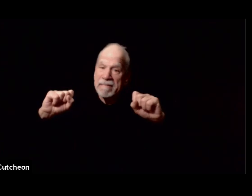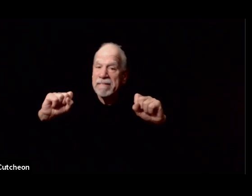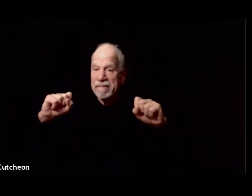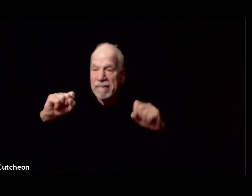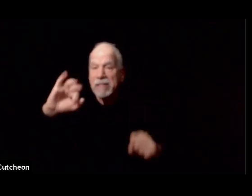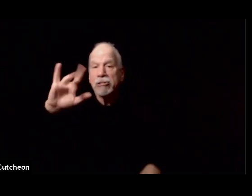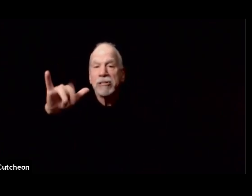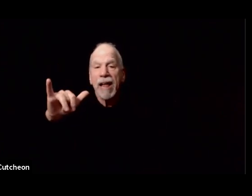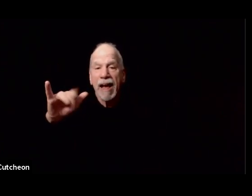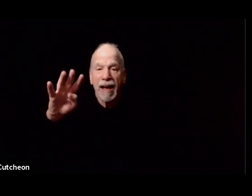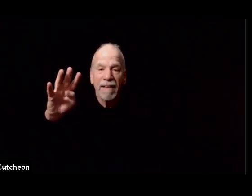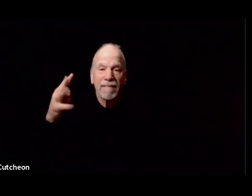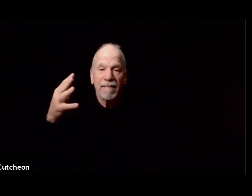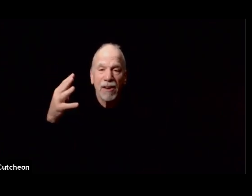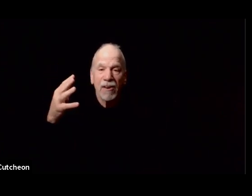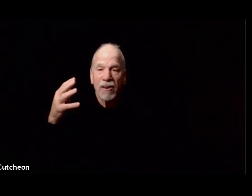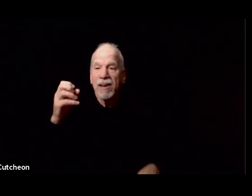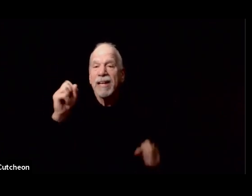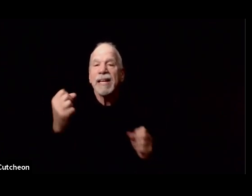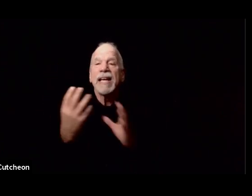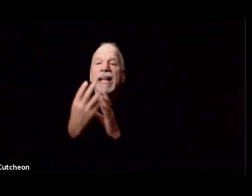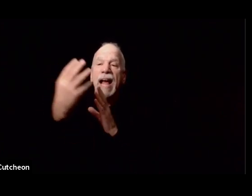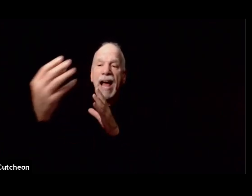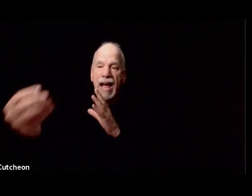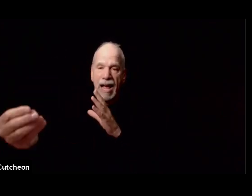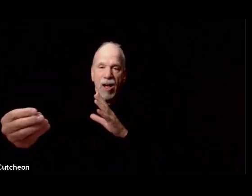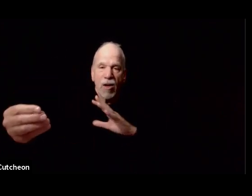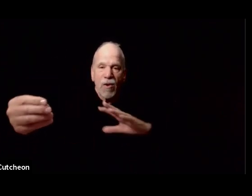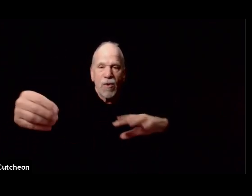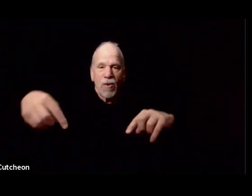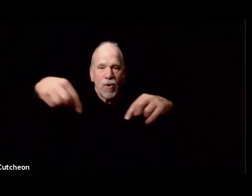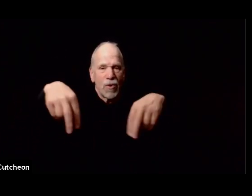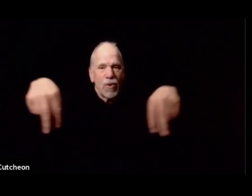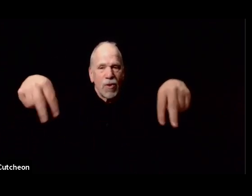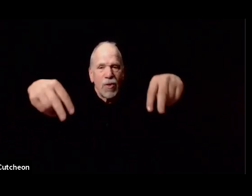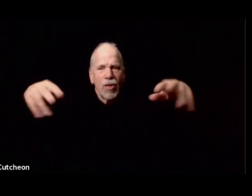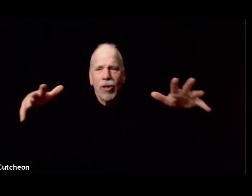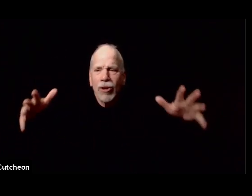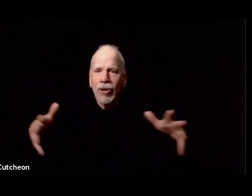but we just encourage people to be mindful of whatever gathering they're doing, hopefully